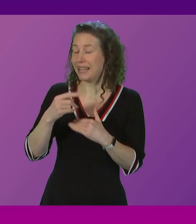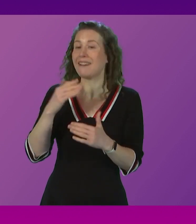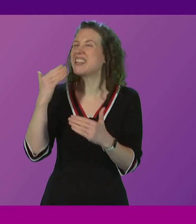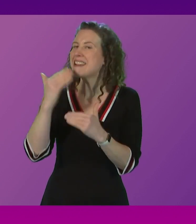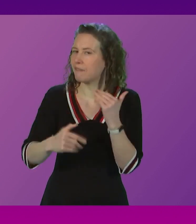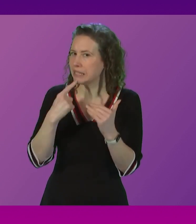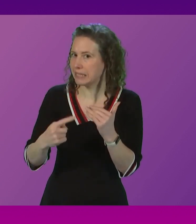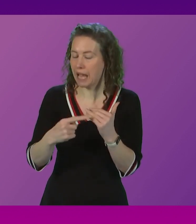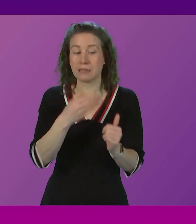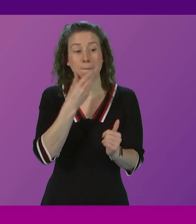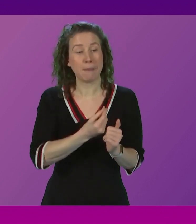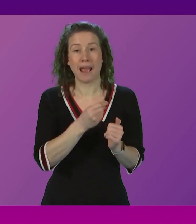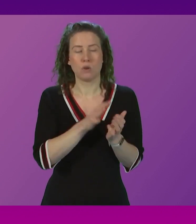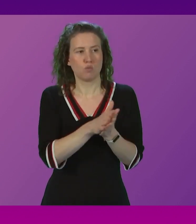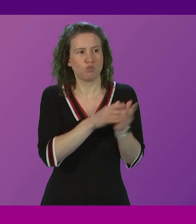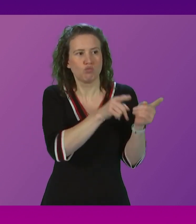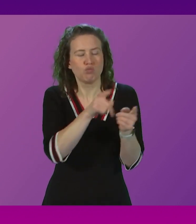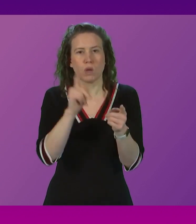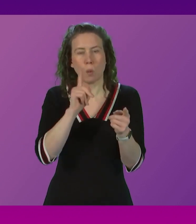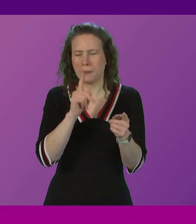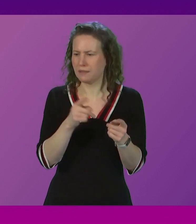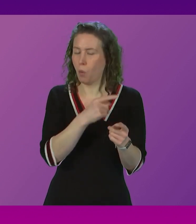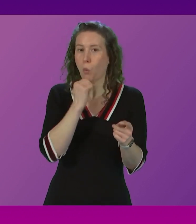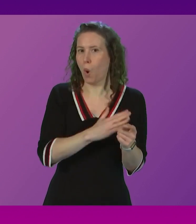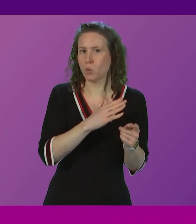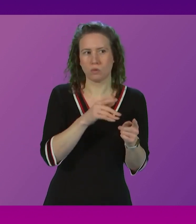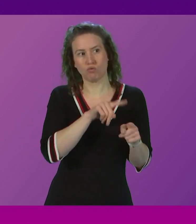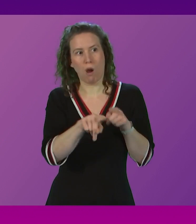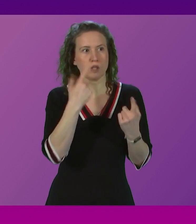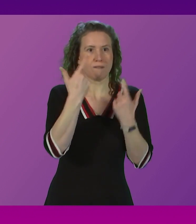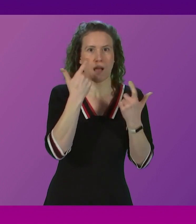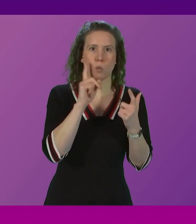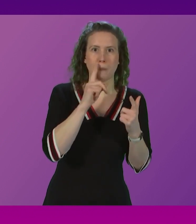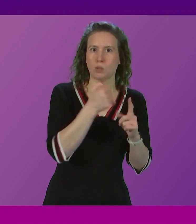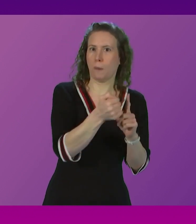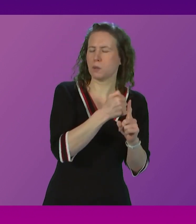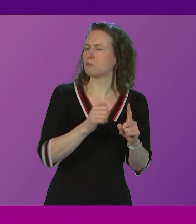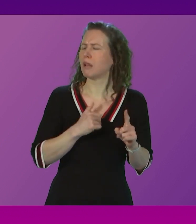that predatory men will not seek to abuse women. My argument is that it is not the